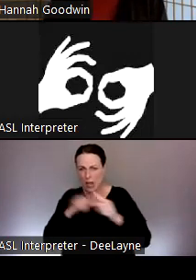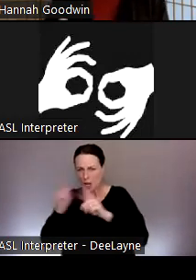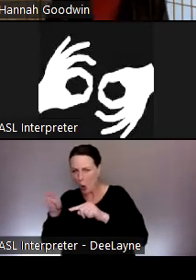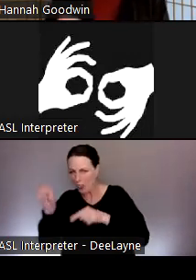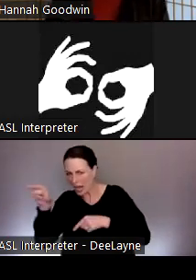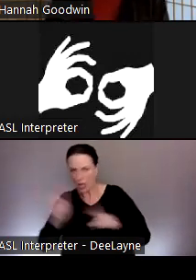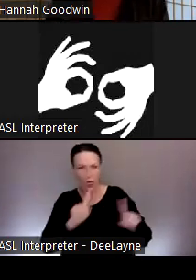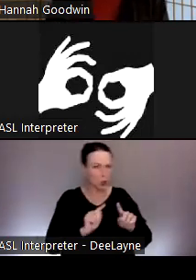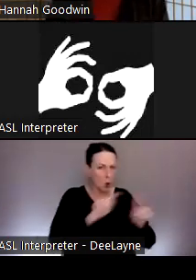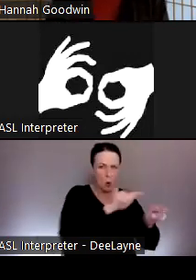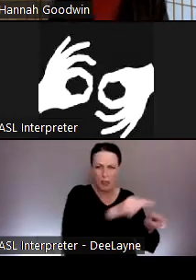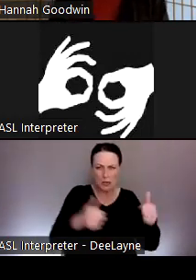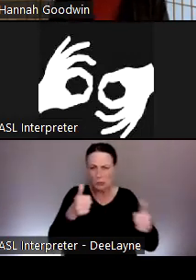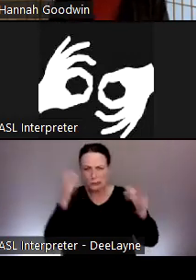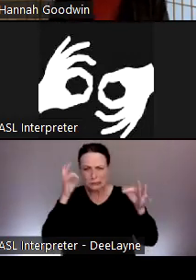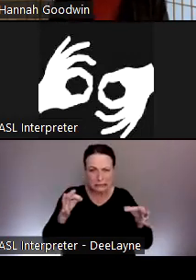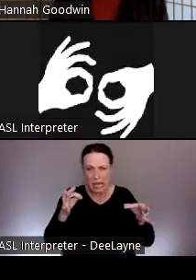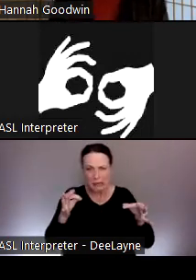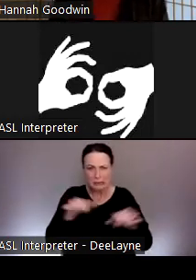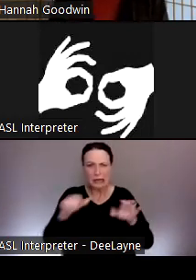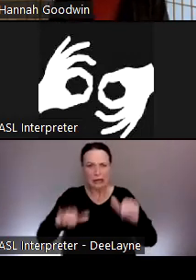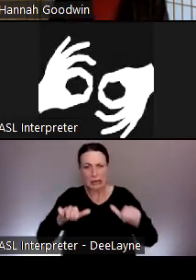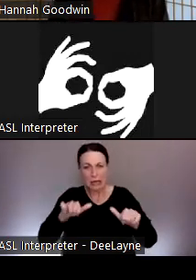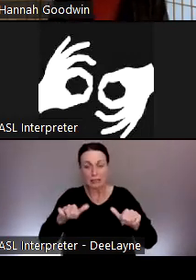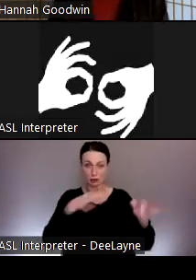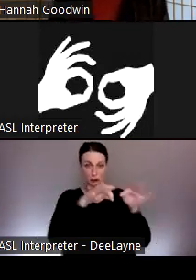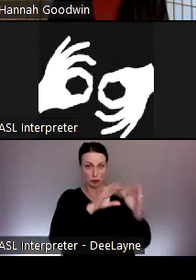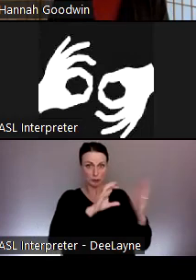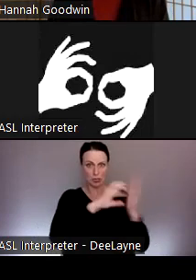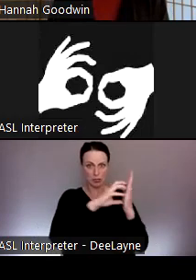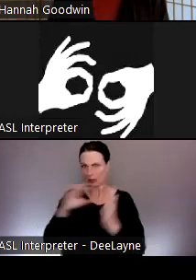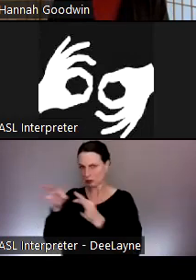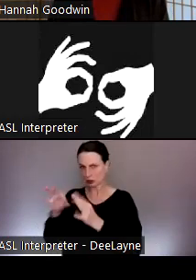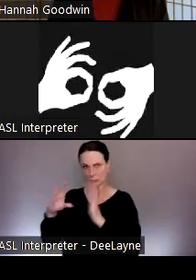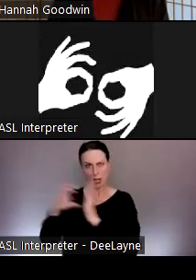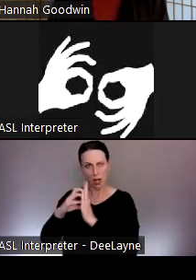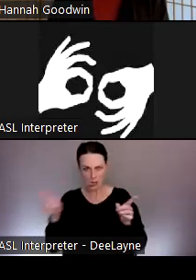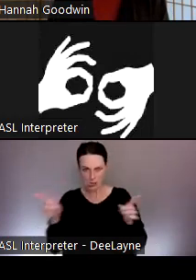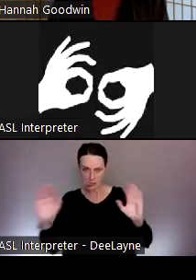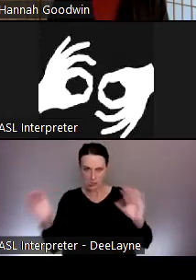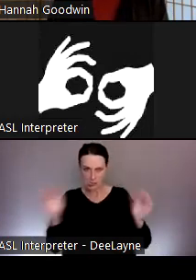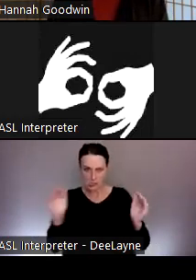That description for the session gives me a little bit more information than the title.